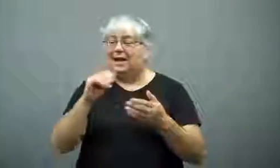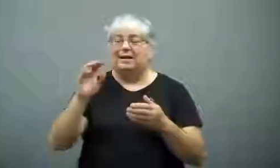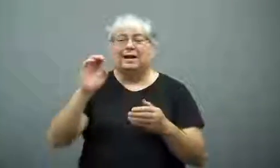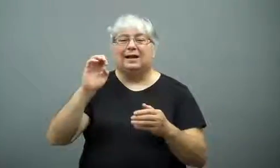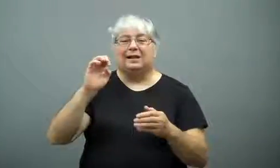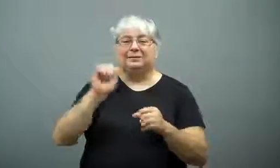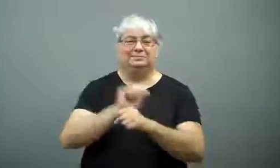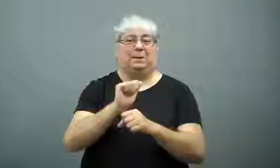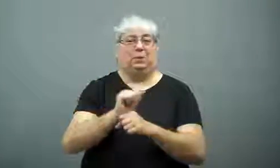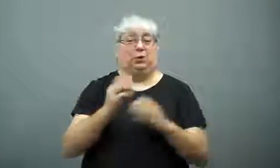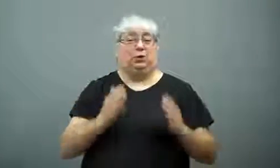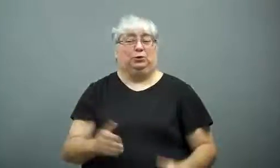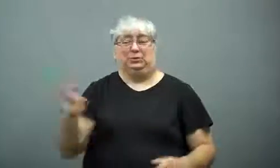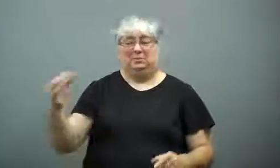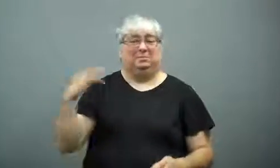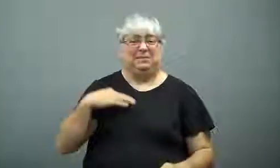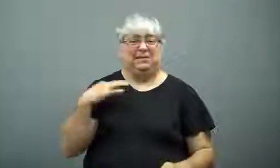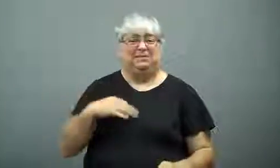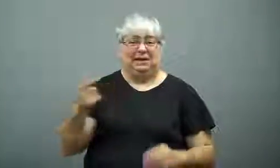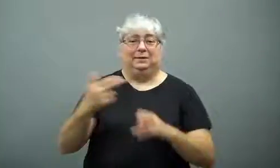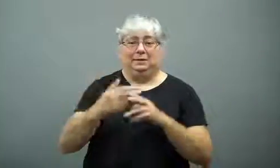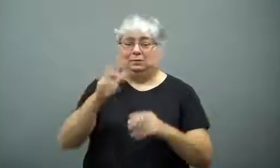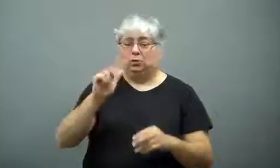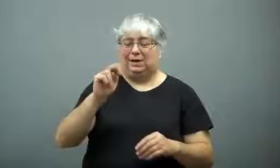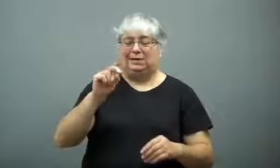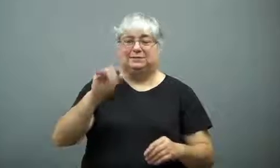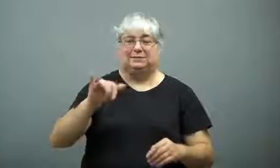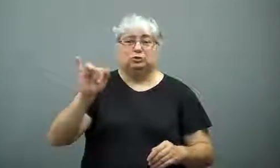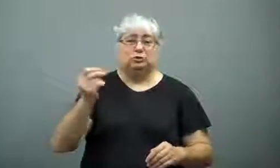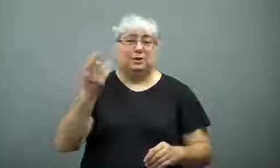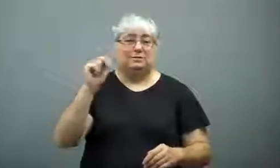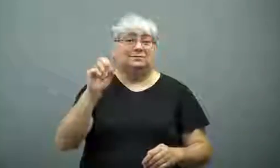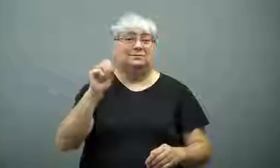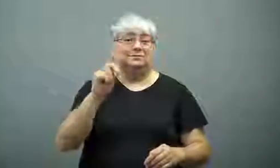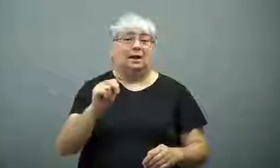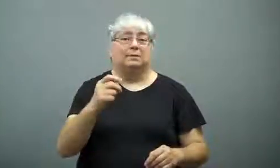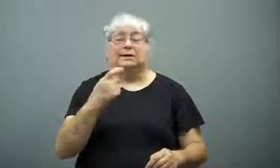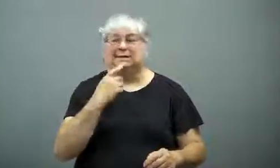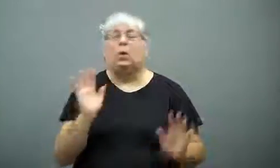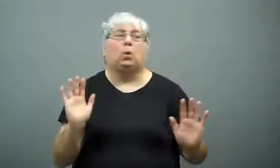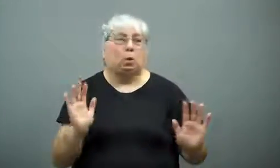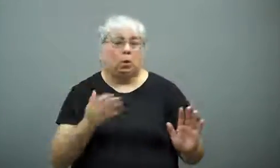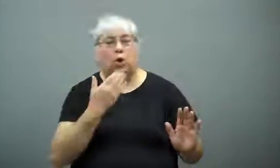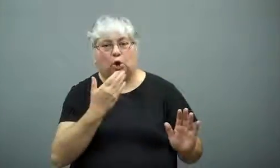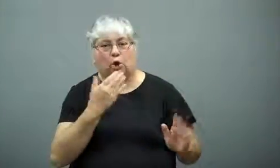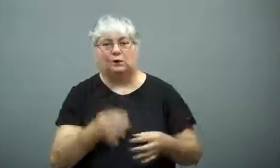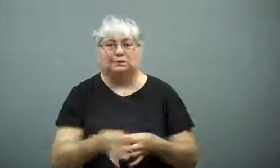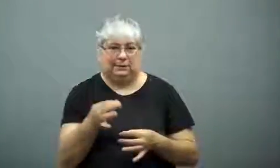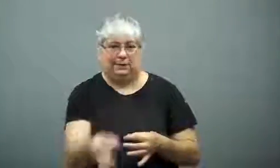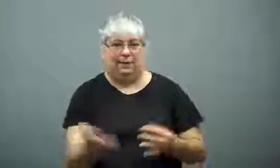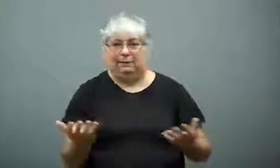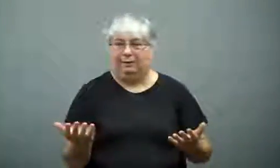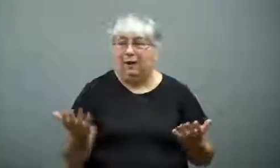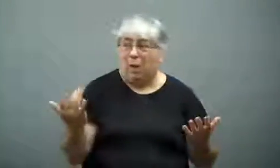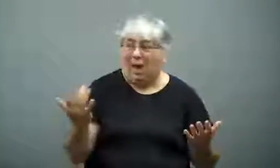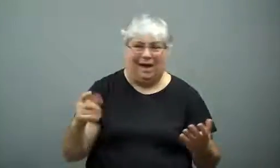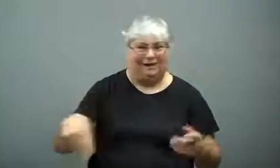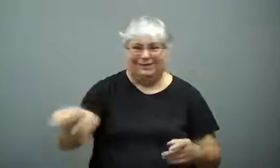and employee benefits, Randy Johnson, said the delay was a good thing.